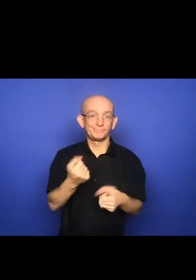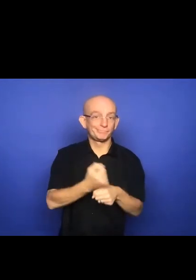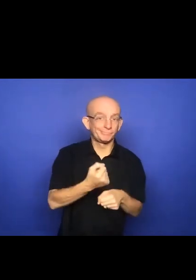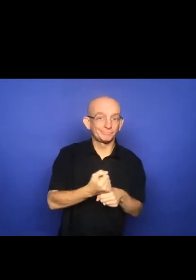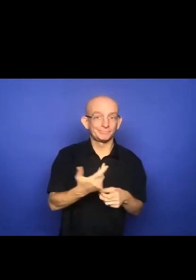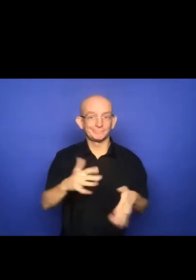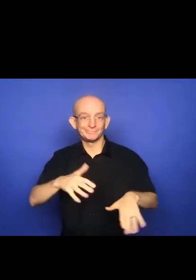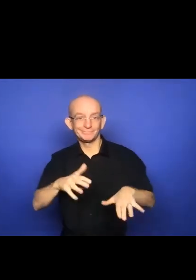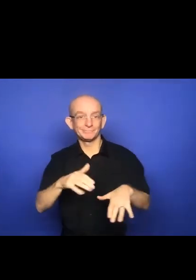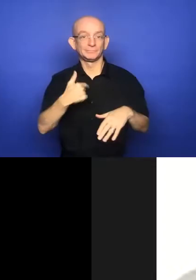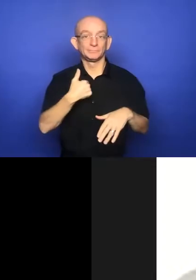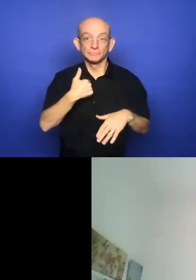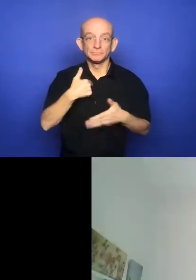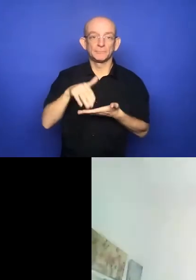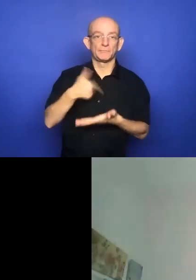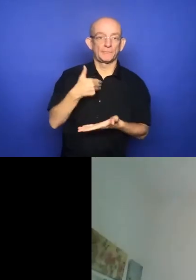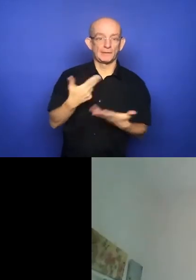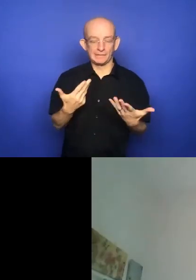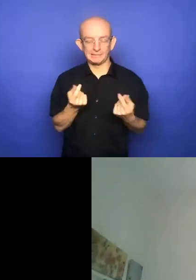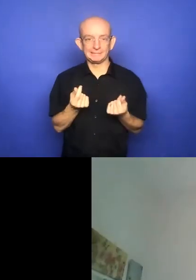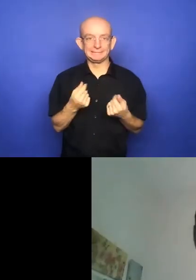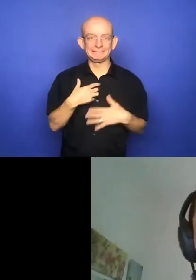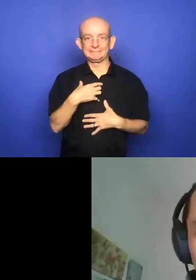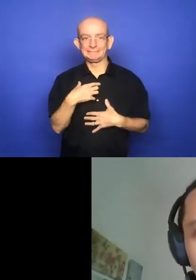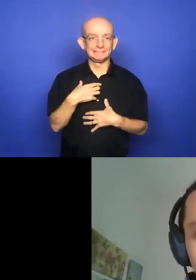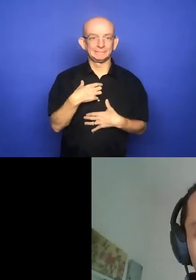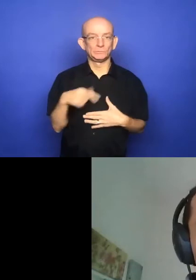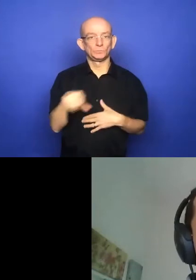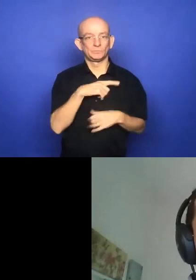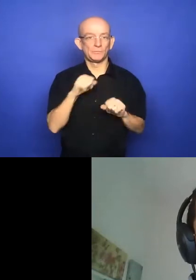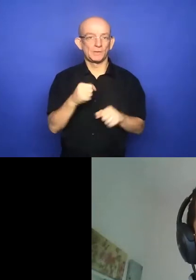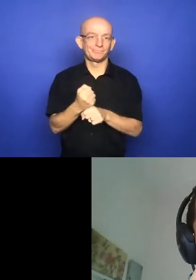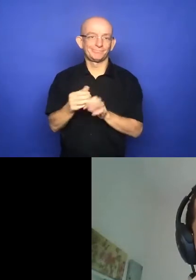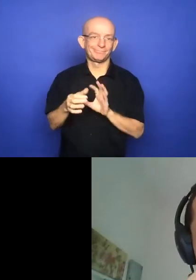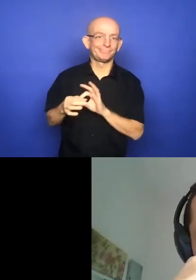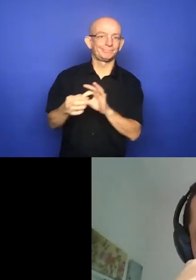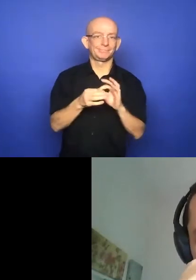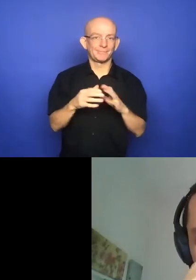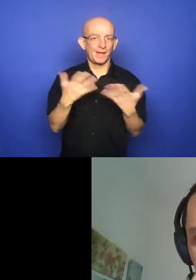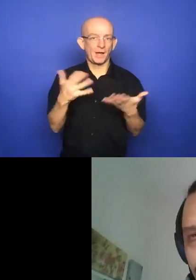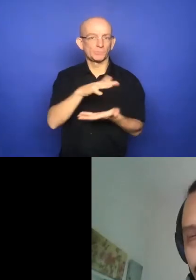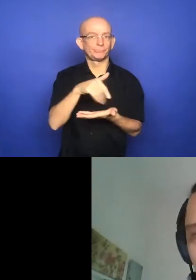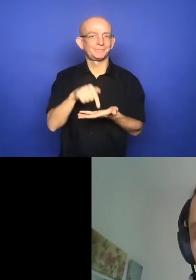to work with other partners to ensure that we address these gaps in data